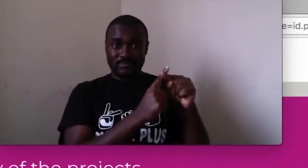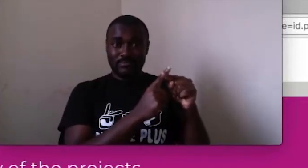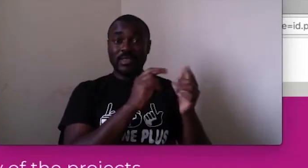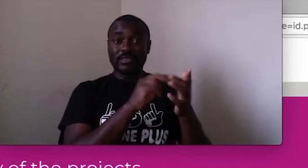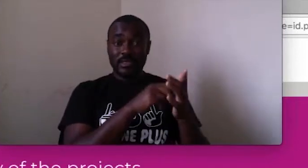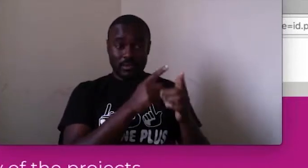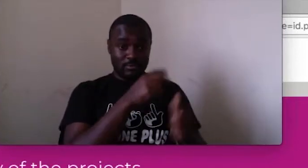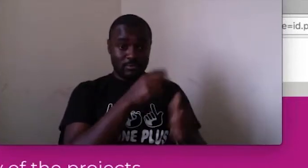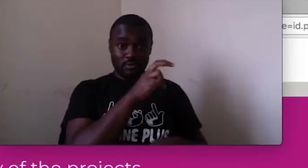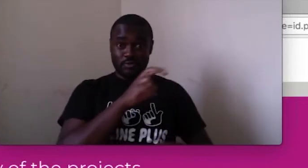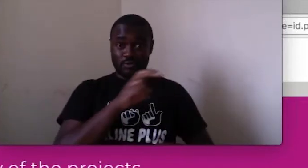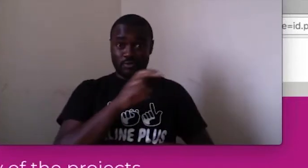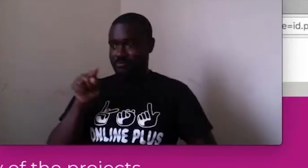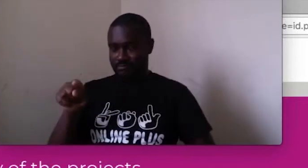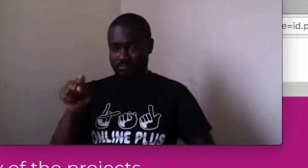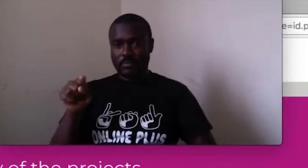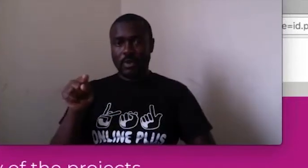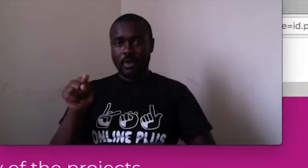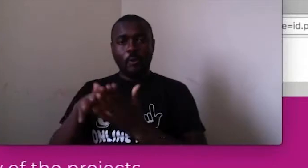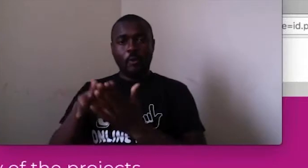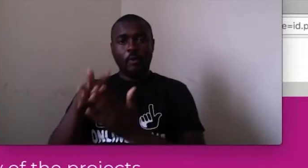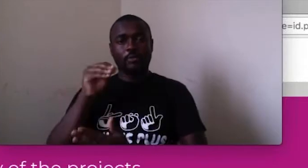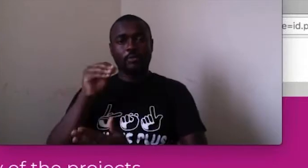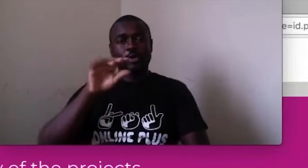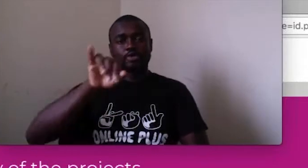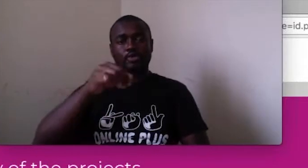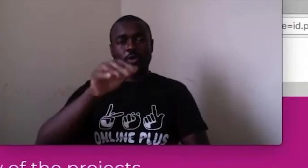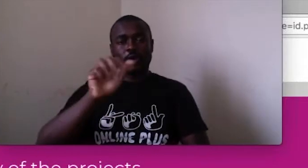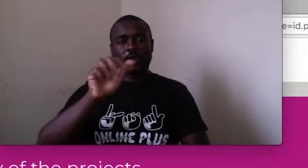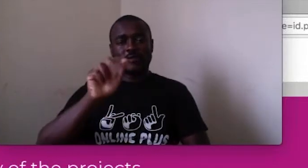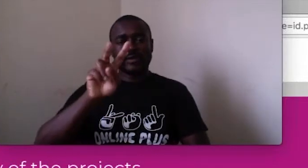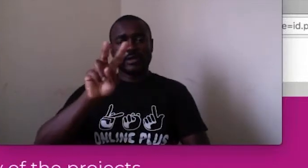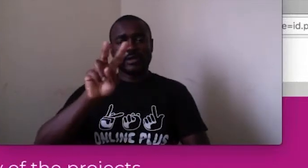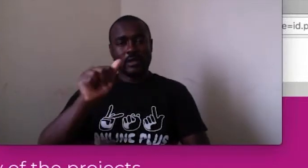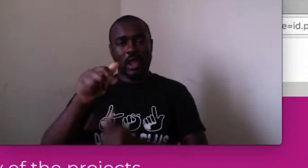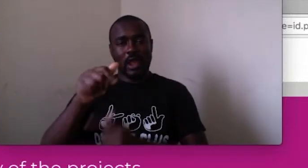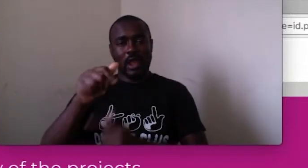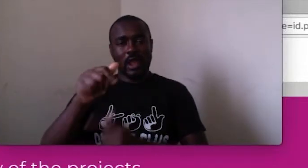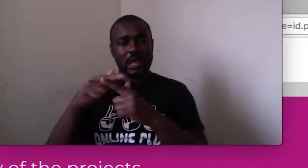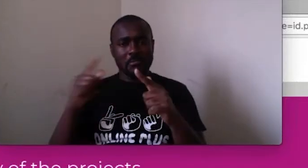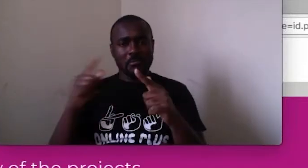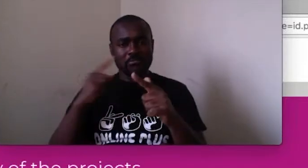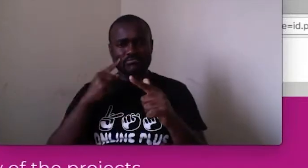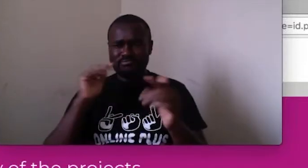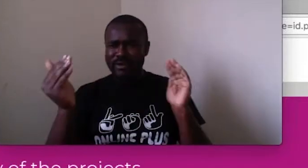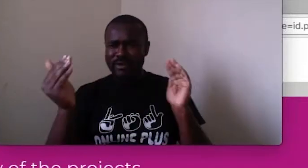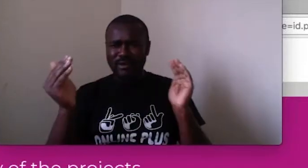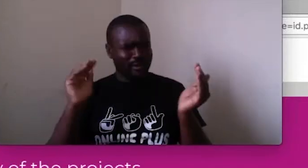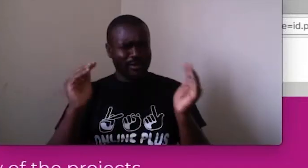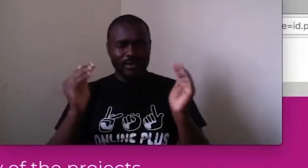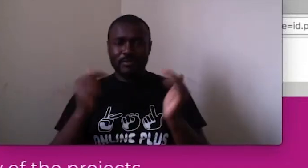I did learn the C++ But when I transferred I had to start learning Java language